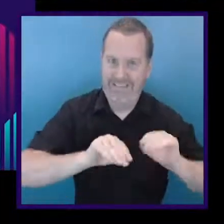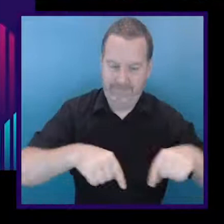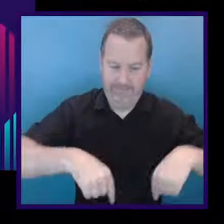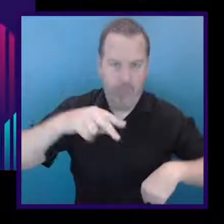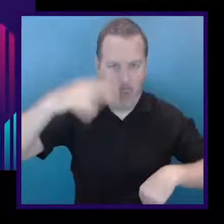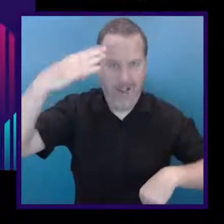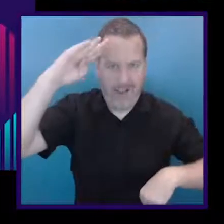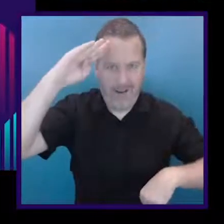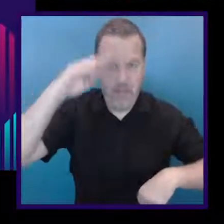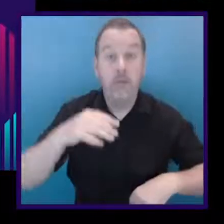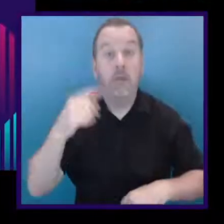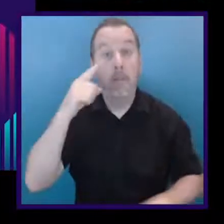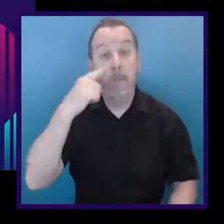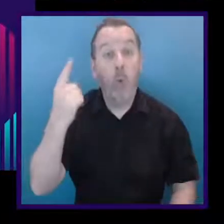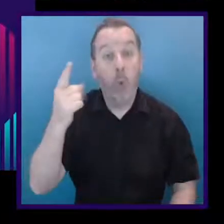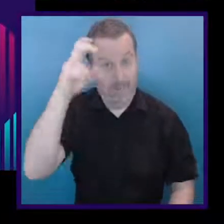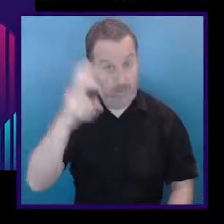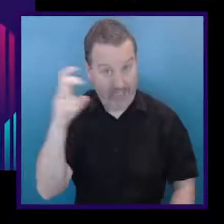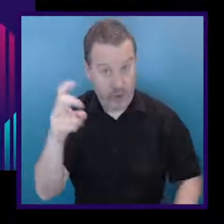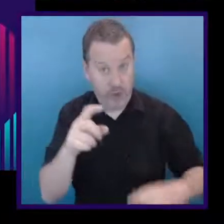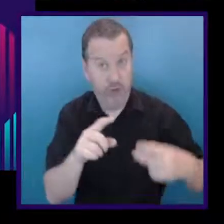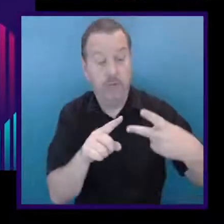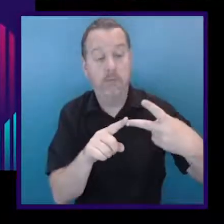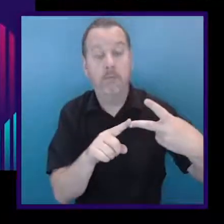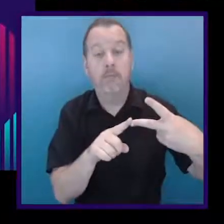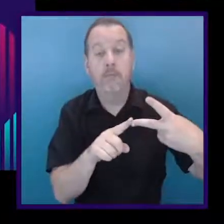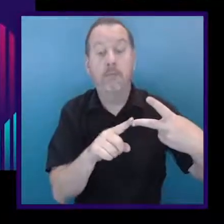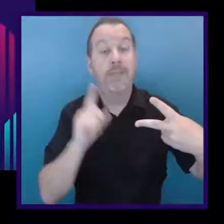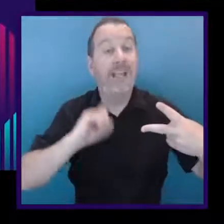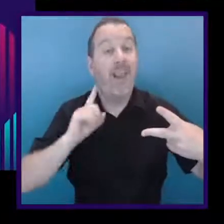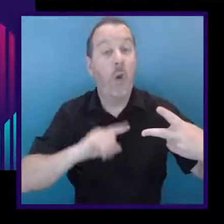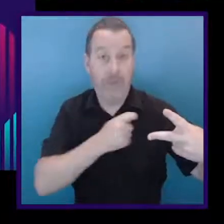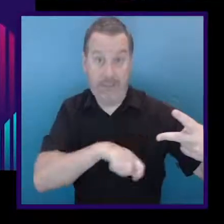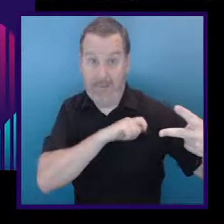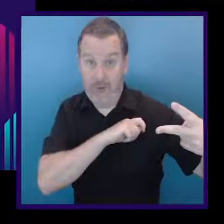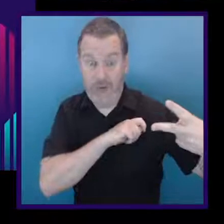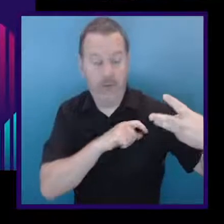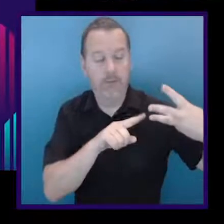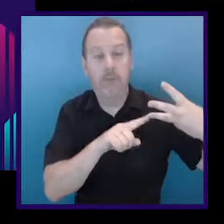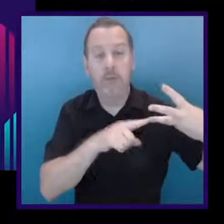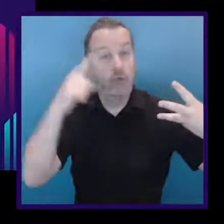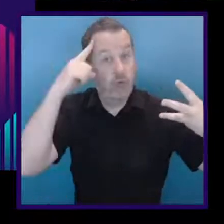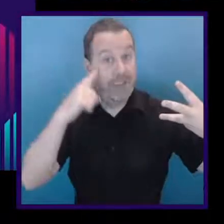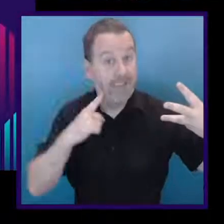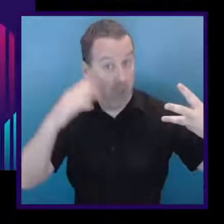We have got on the blue line: French, on the yellow line: Spanish, on the green line: Irish,